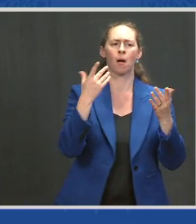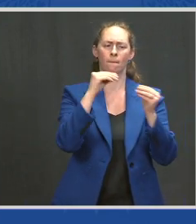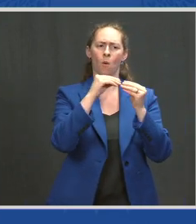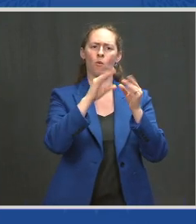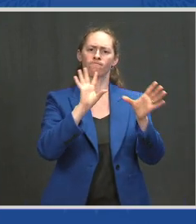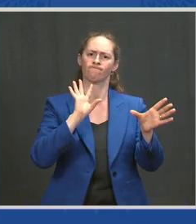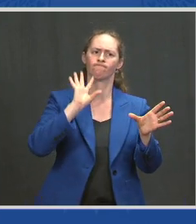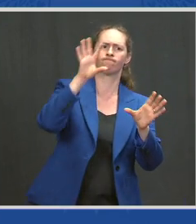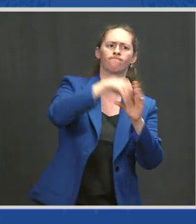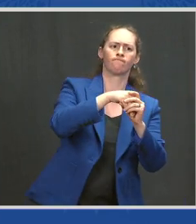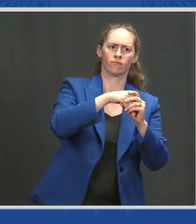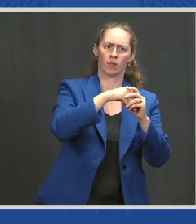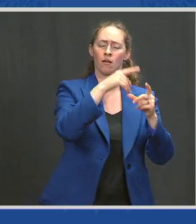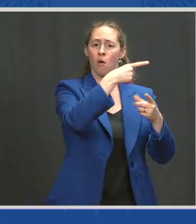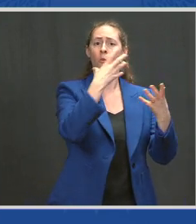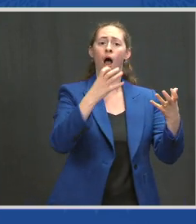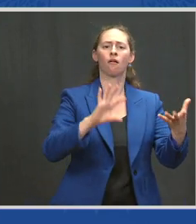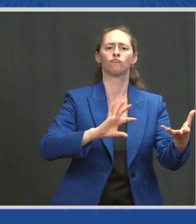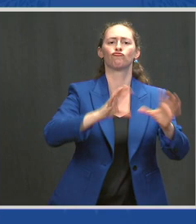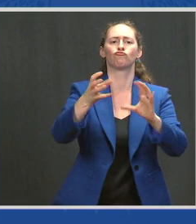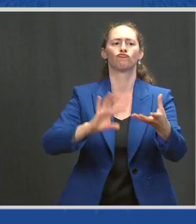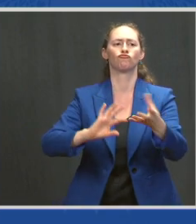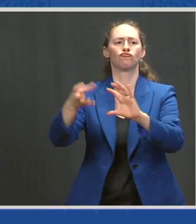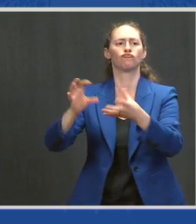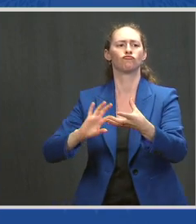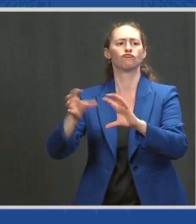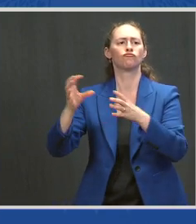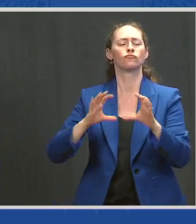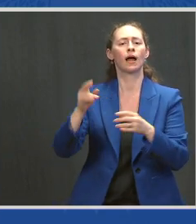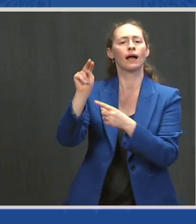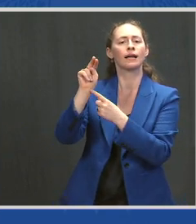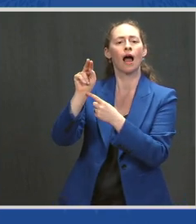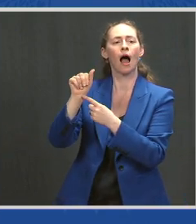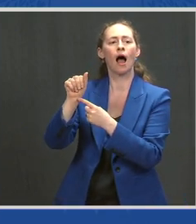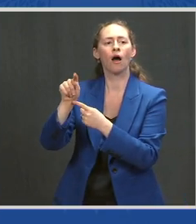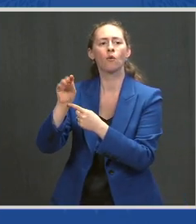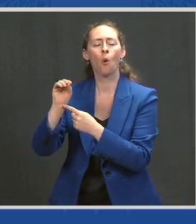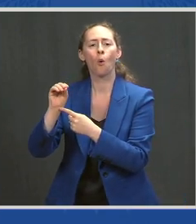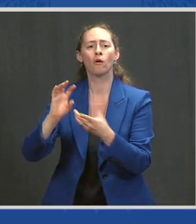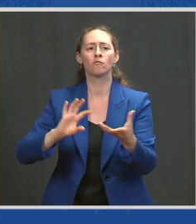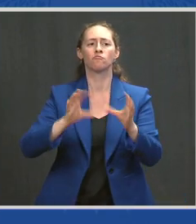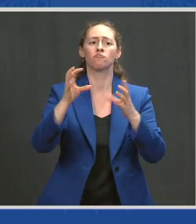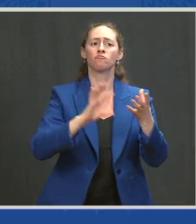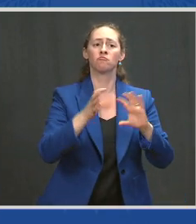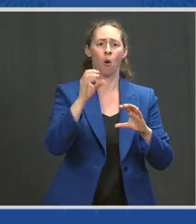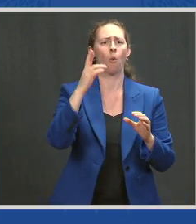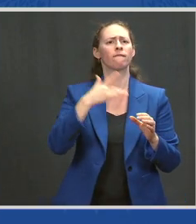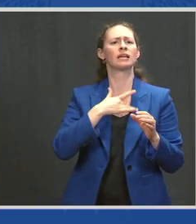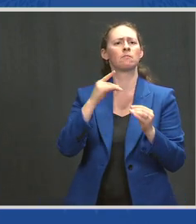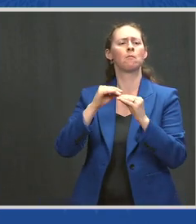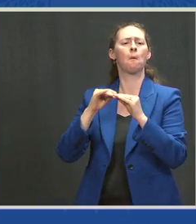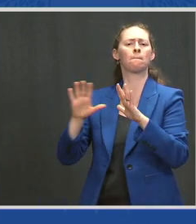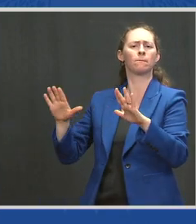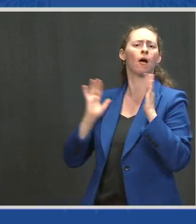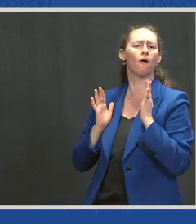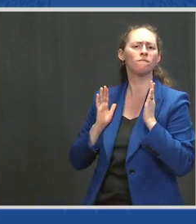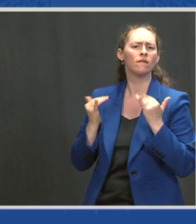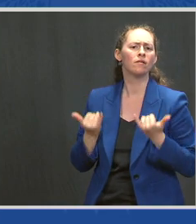particularly a disrupter of NATO and the United States? And if I could also just follow up on your description of how you gave him a list